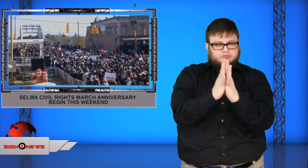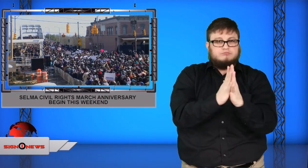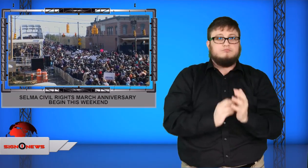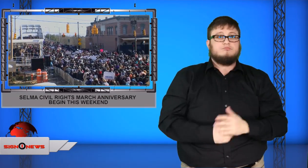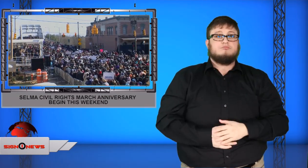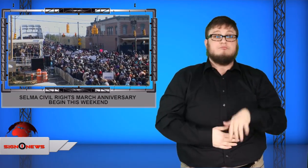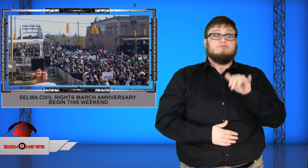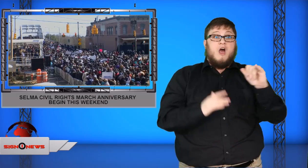Edmund Pettus Bridge.